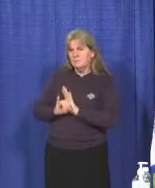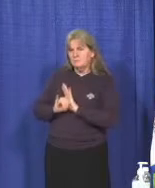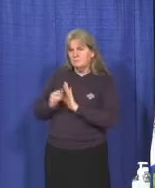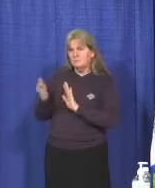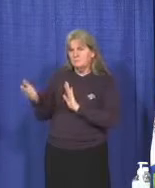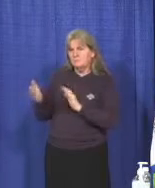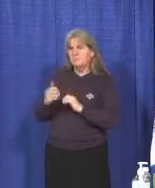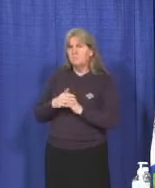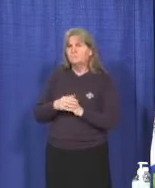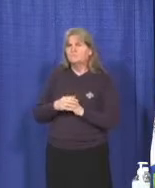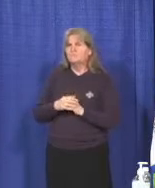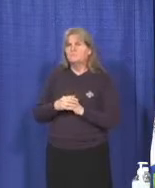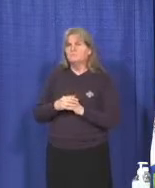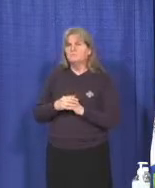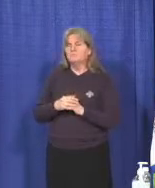variants.